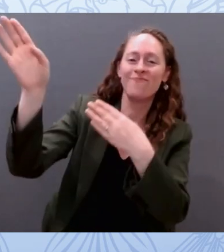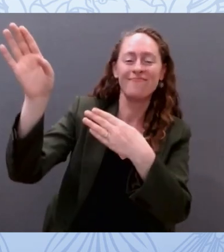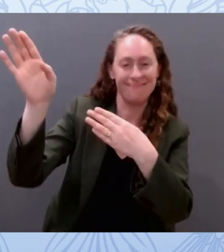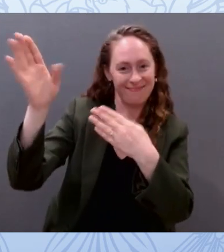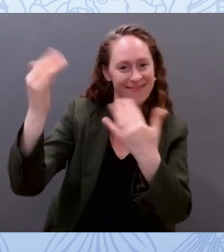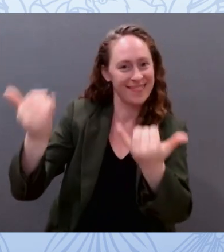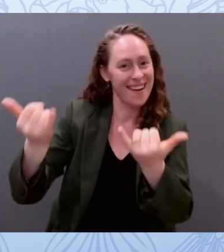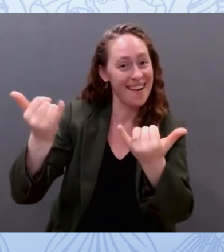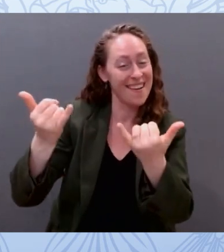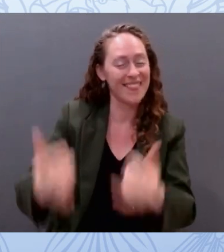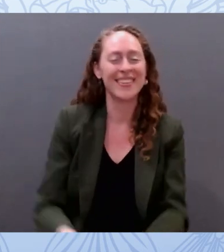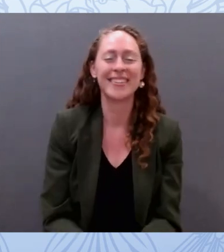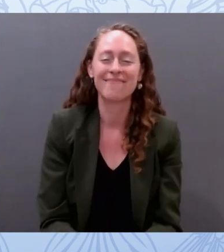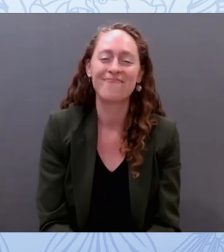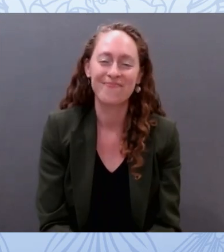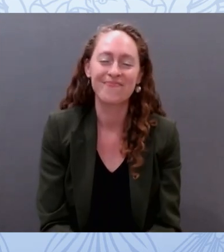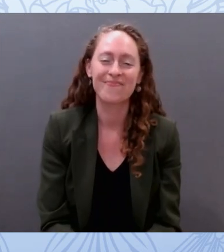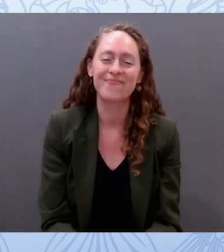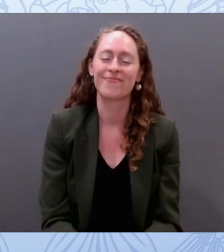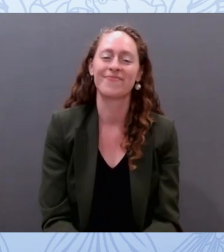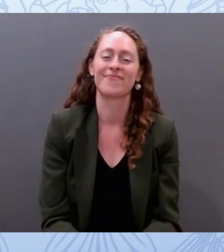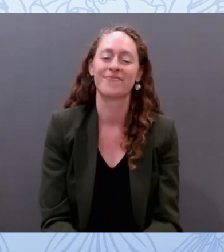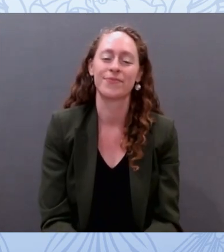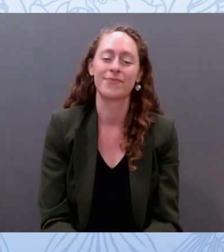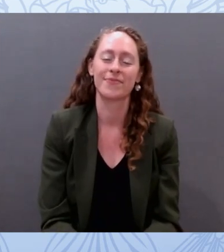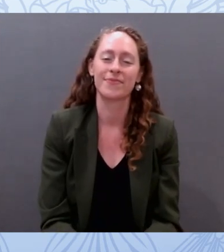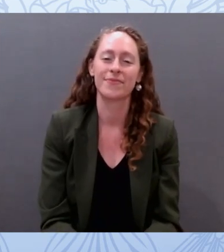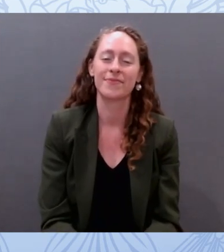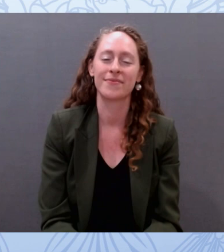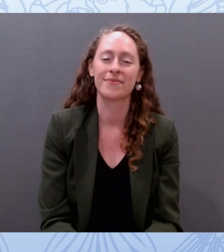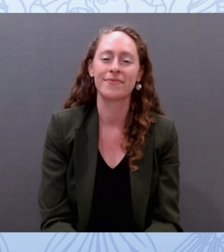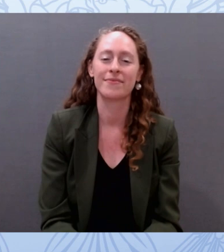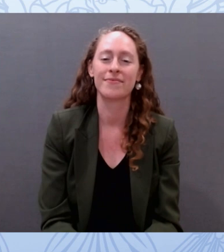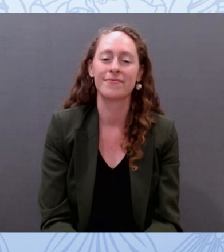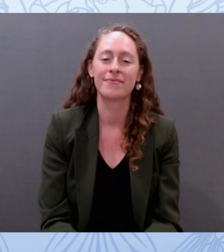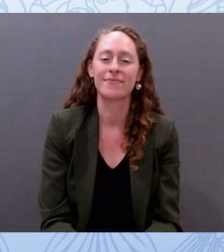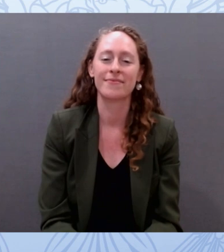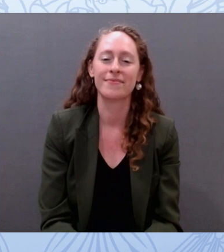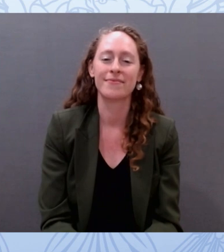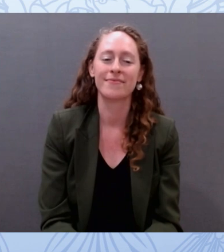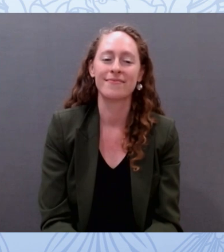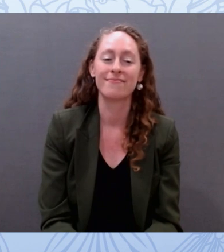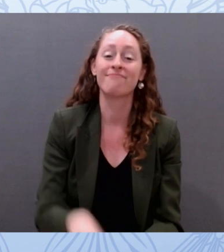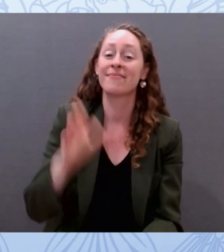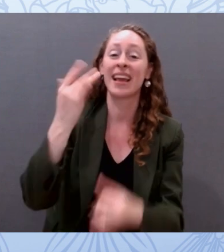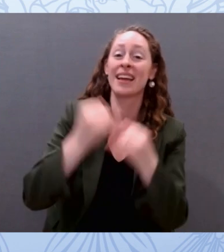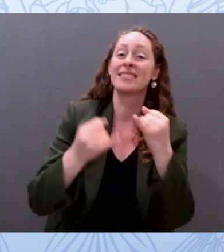And finally, I met. As did you, Steve Kim. I knew your appearance.